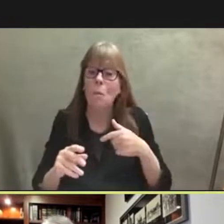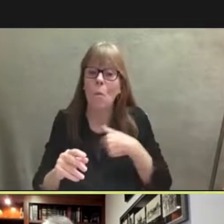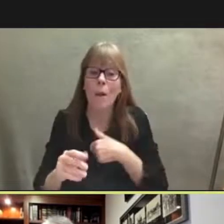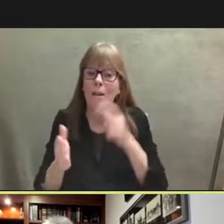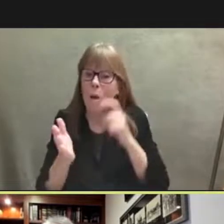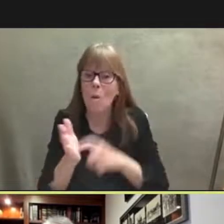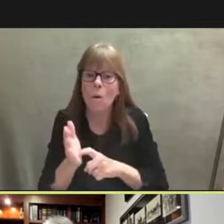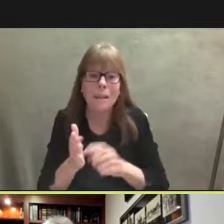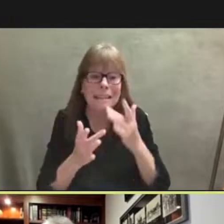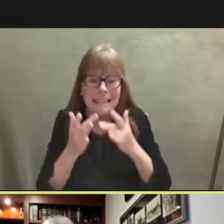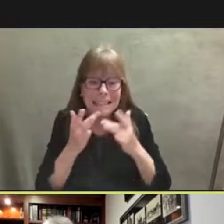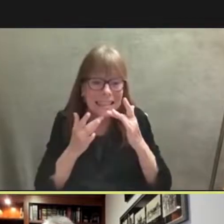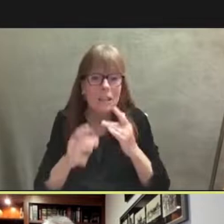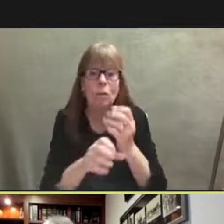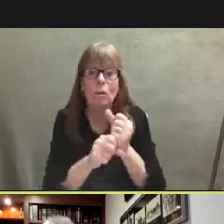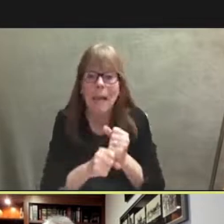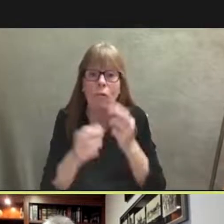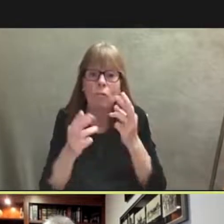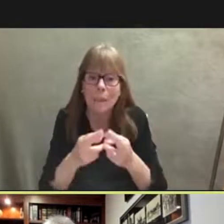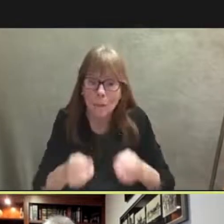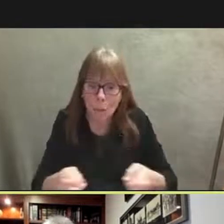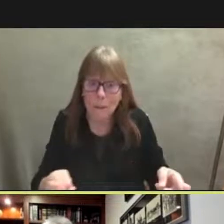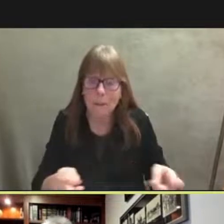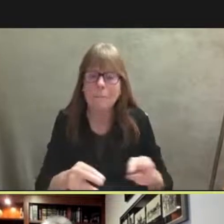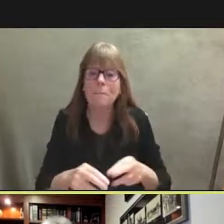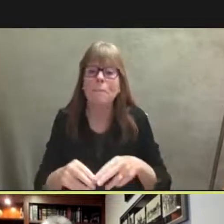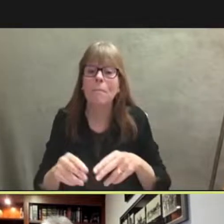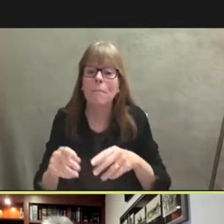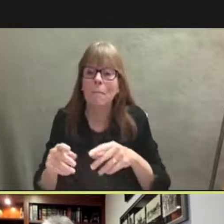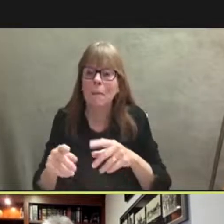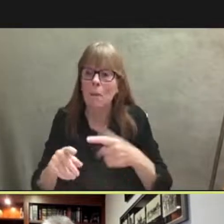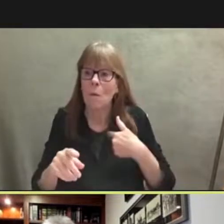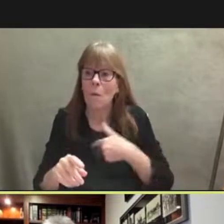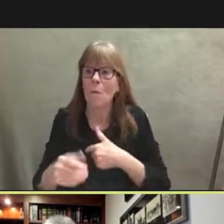allocation or rationing policies, commonly known as “crisis standards of care”.